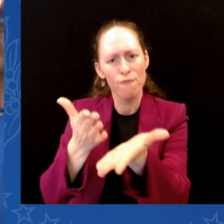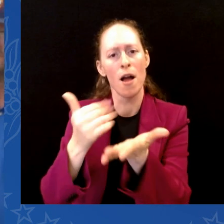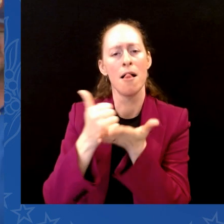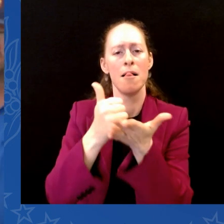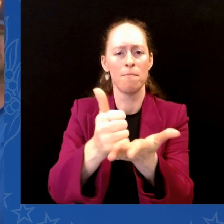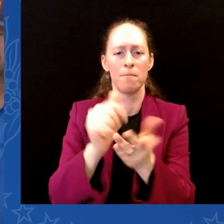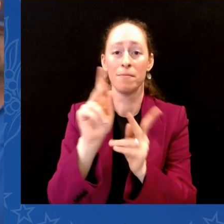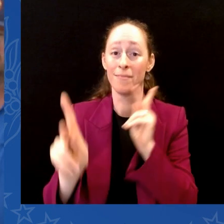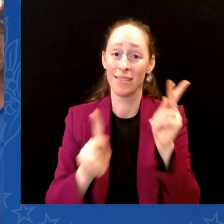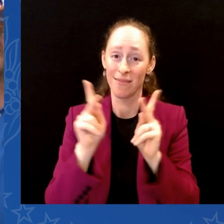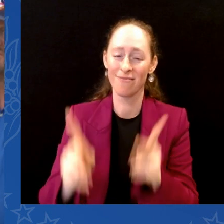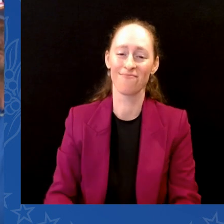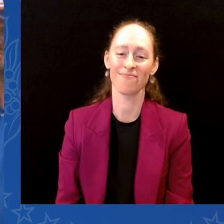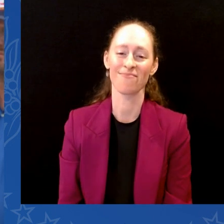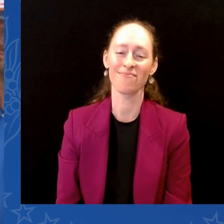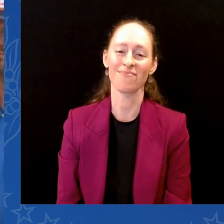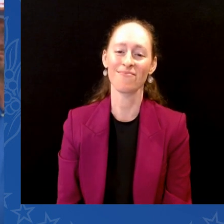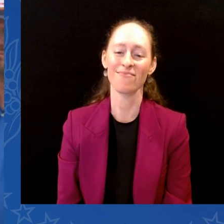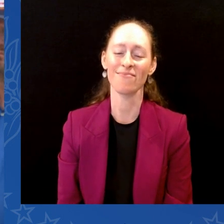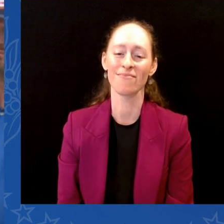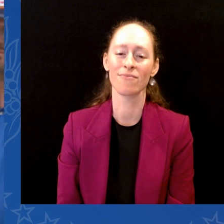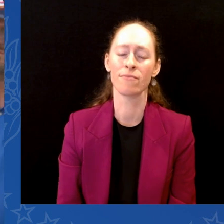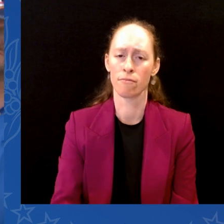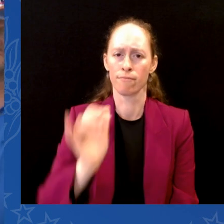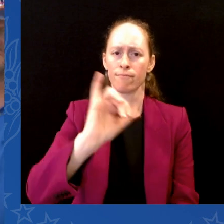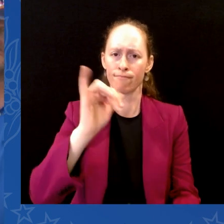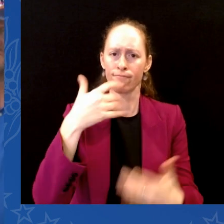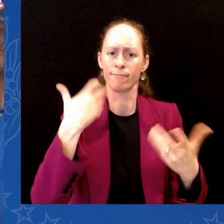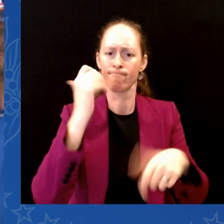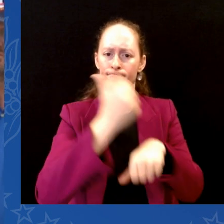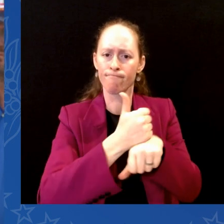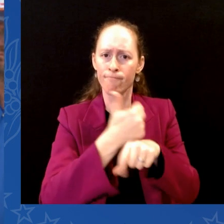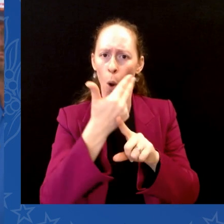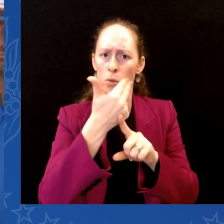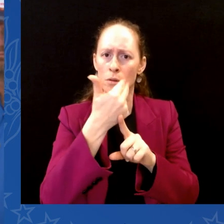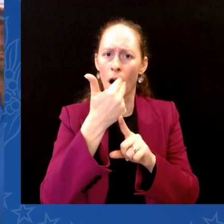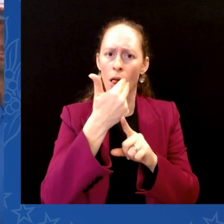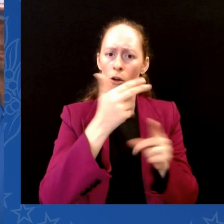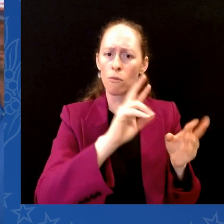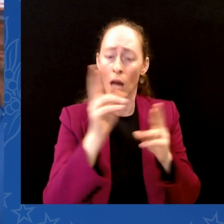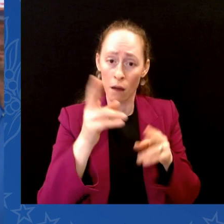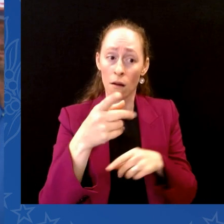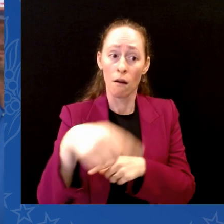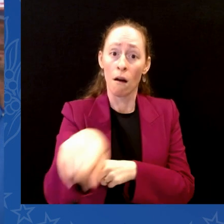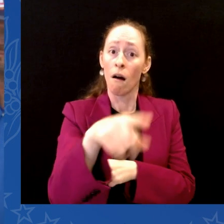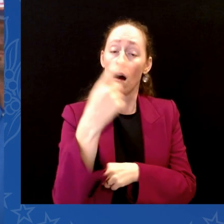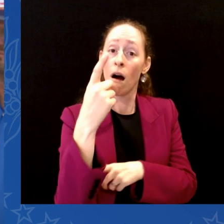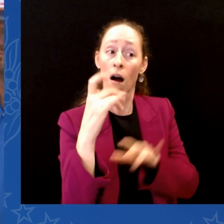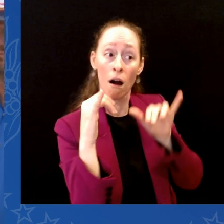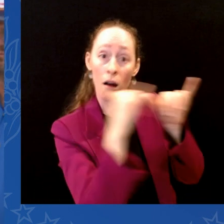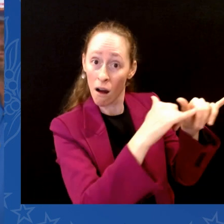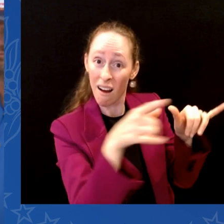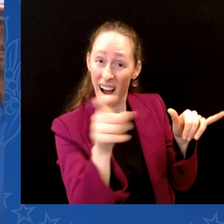so individuals who need hotel rooms won't have to pay for anything. I know there's not many around here, but they can go to the nearest hotel